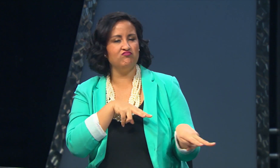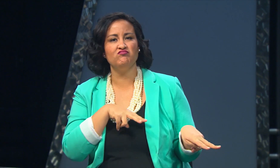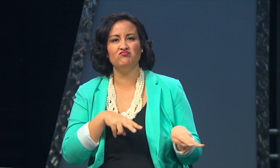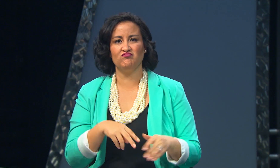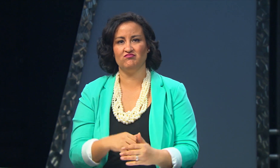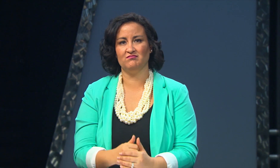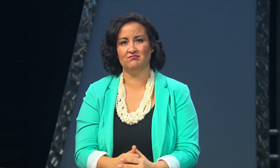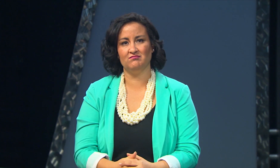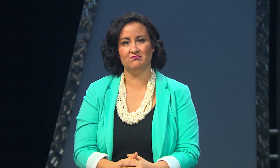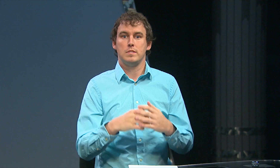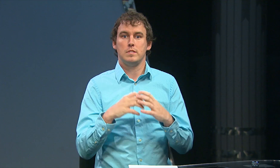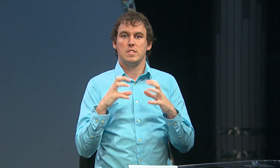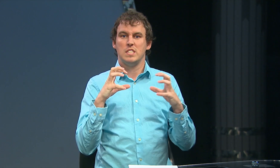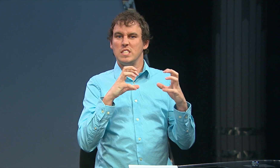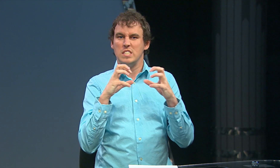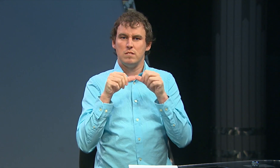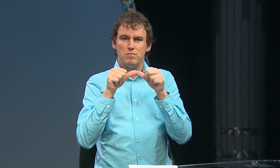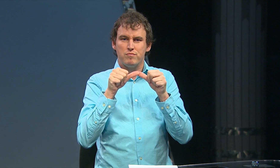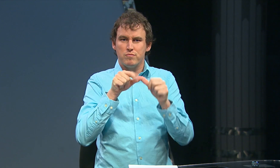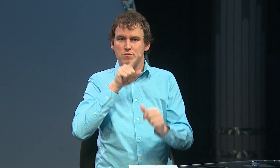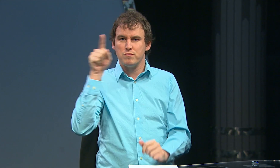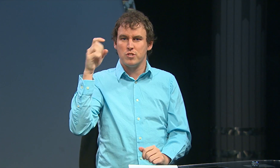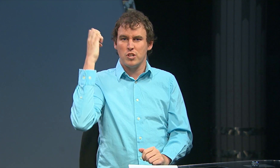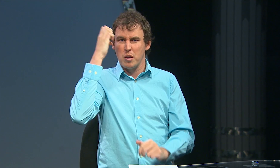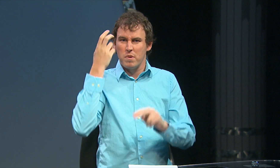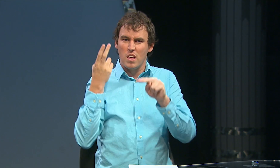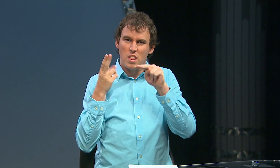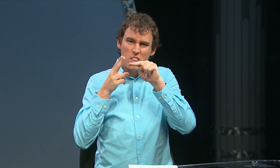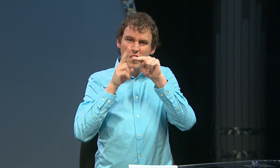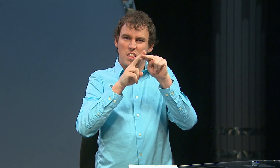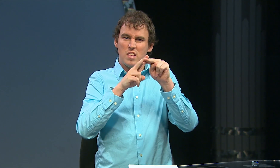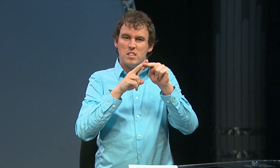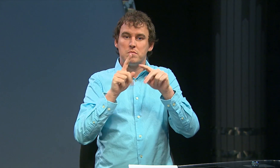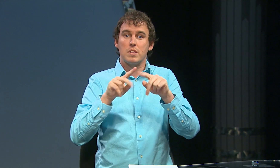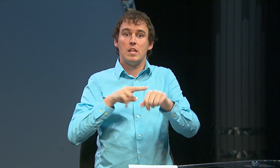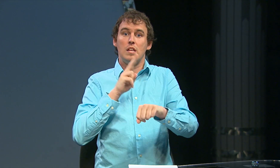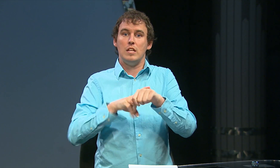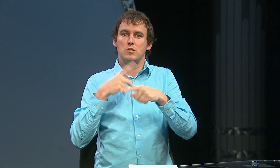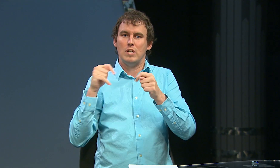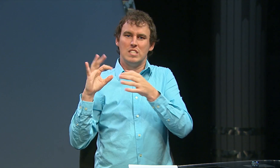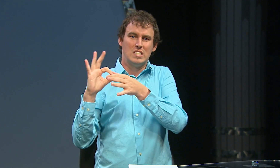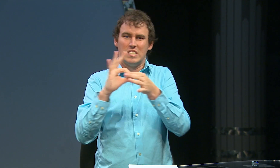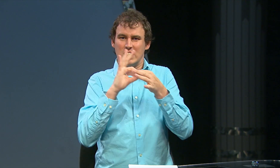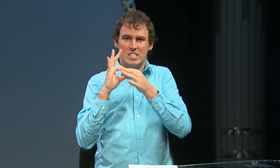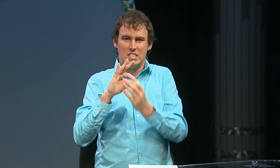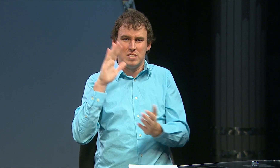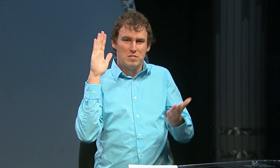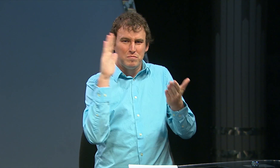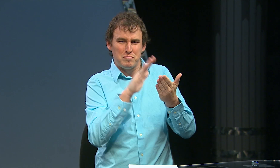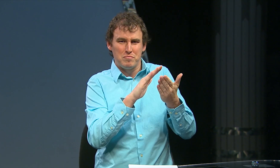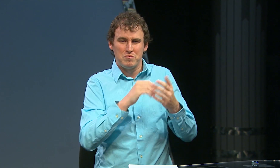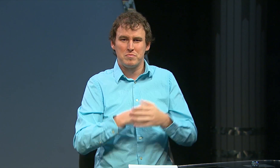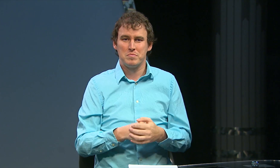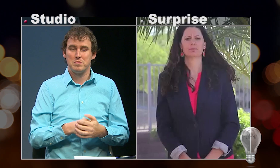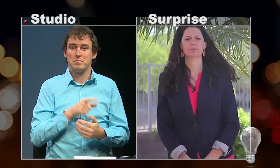GROUPS. TENSIONS CONTINUE TO RISE IN EUROPE BUT NATIONS ARE WORKING TO DE-ESCALATE THE SITUATION.